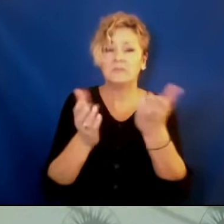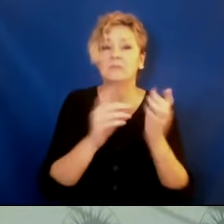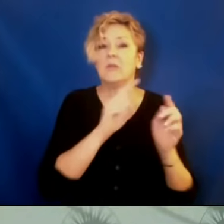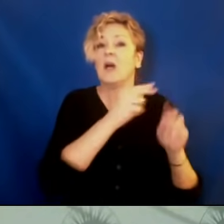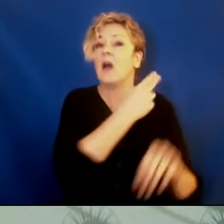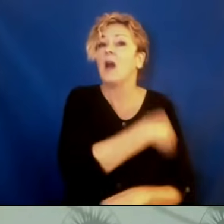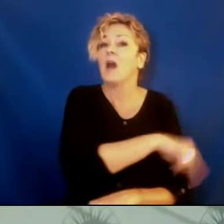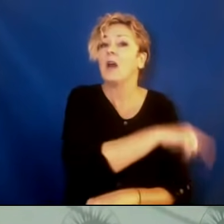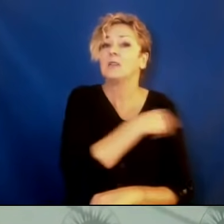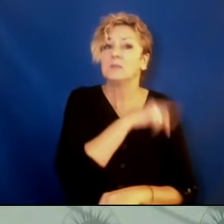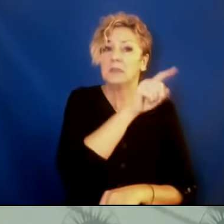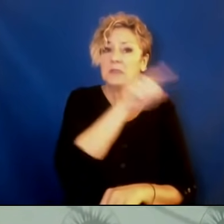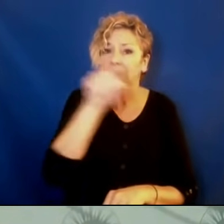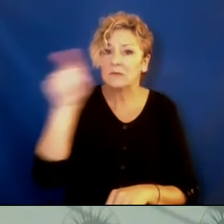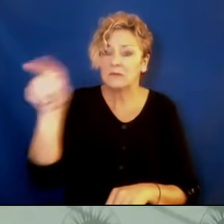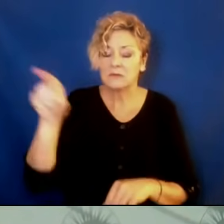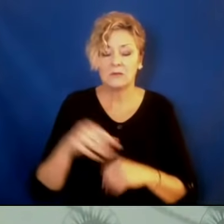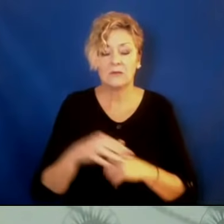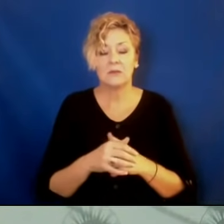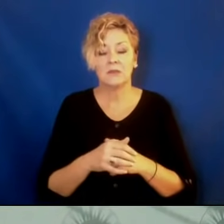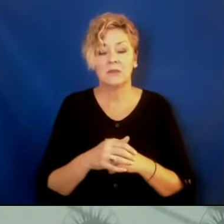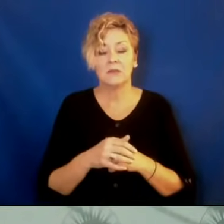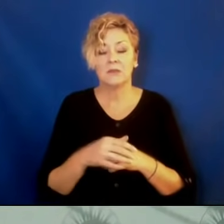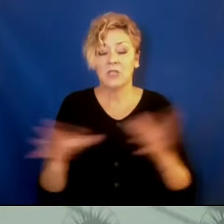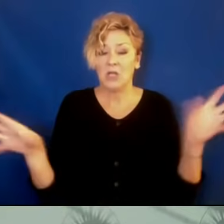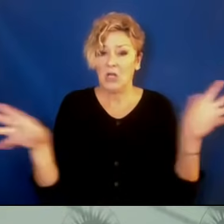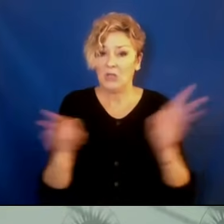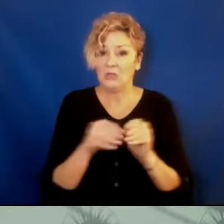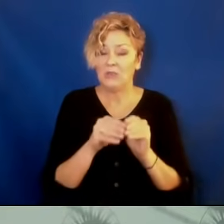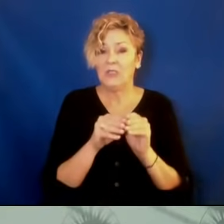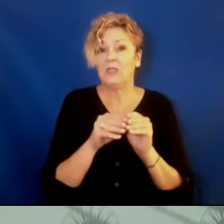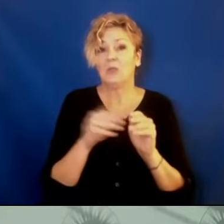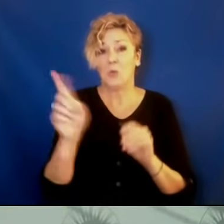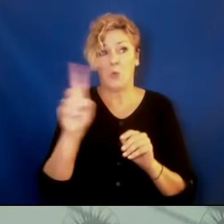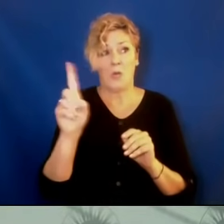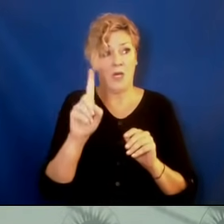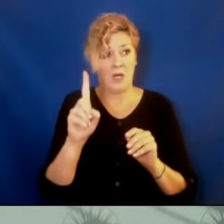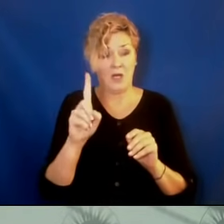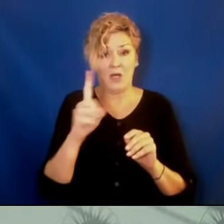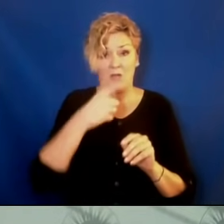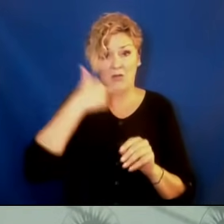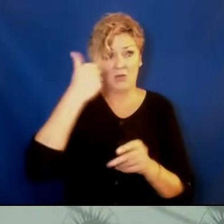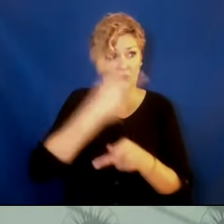This is a significant challenge particularly in Metro Vancouver if you look at the location of the cases